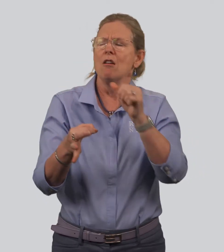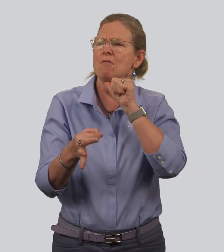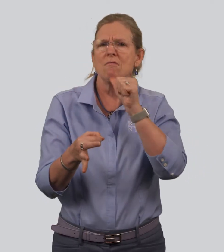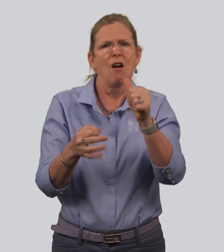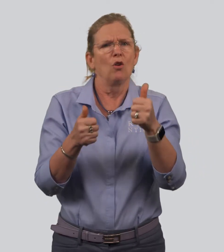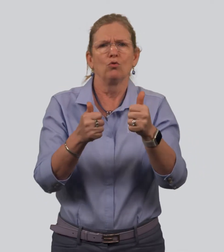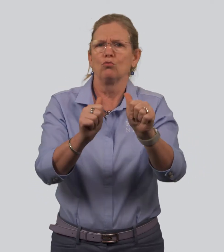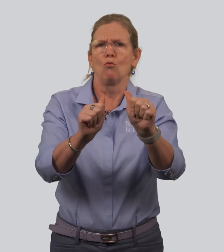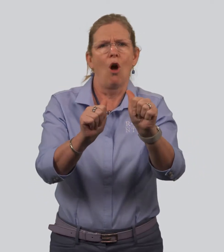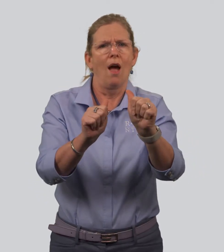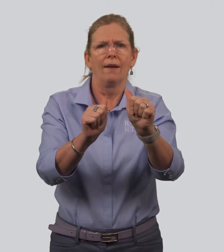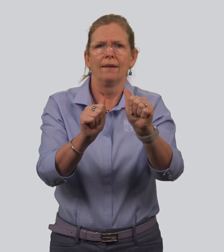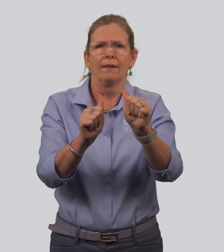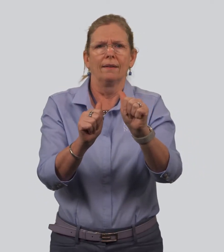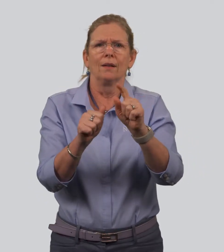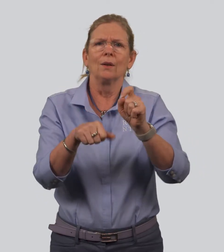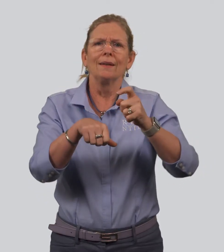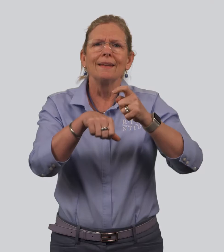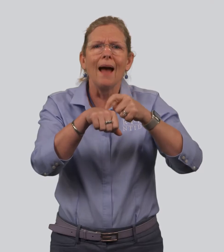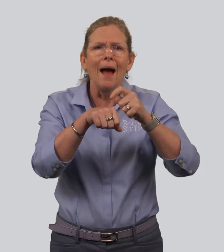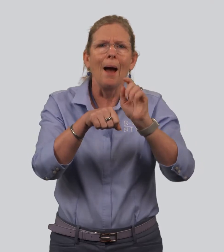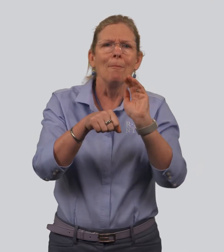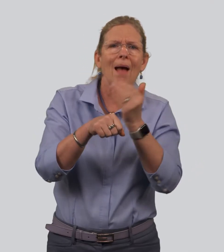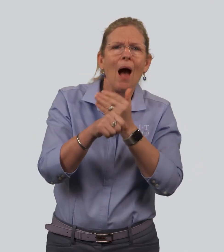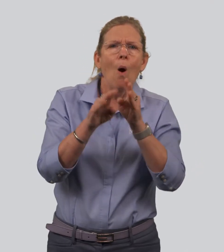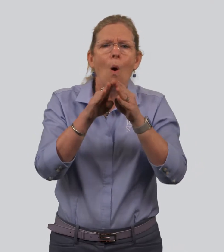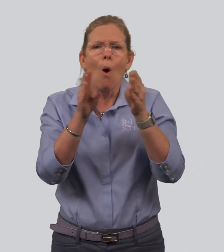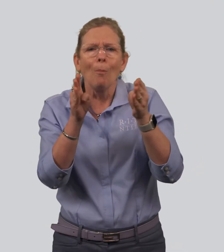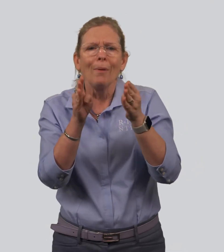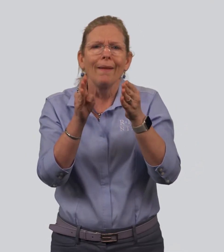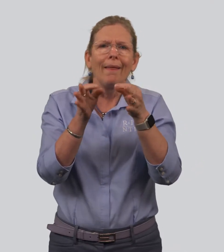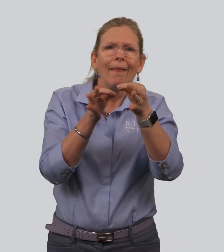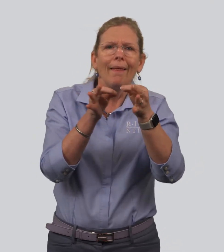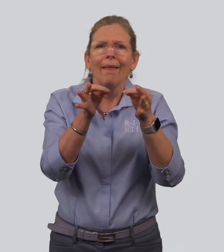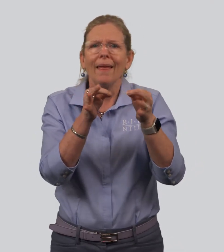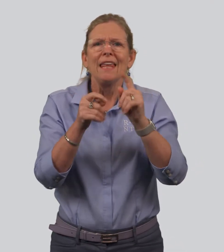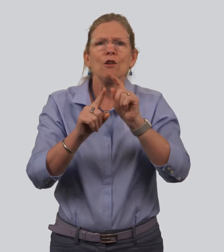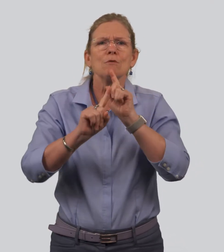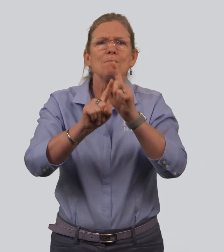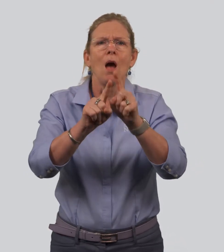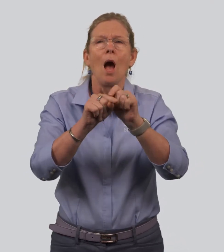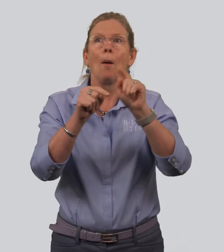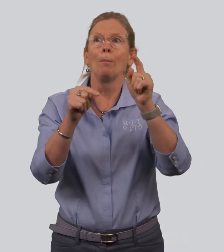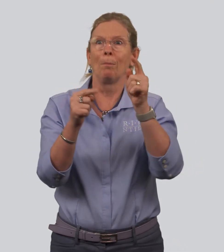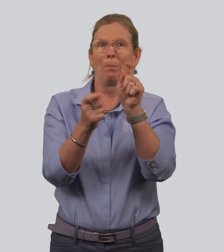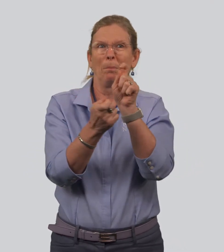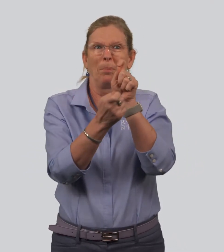we have decided not to try to time our opening in response to any particular peak.